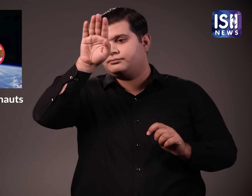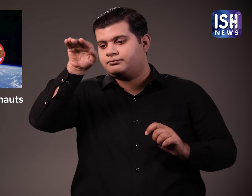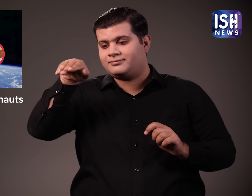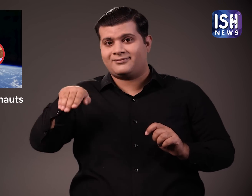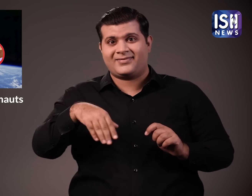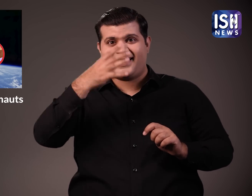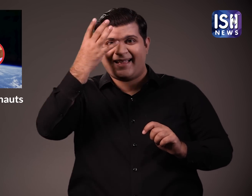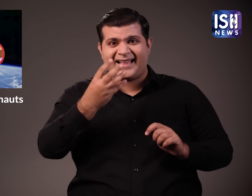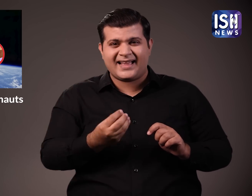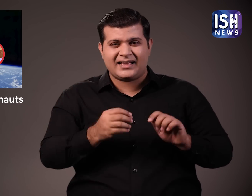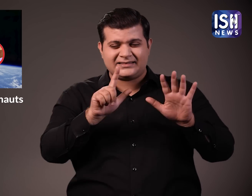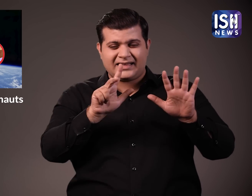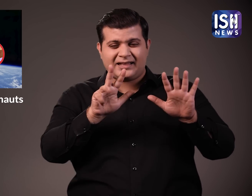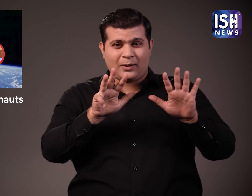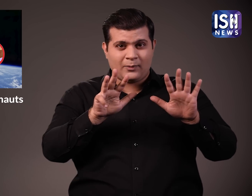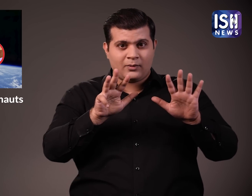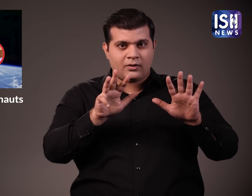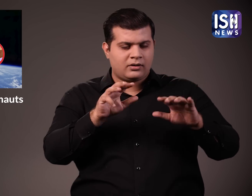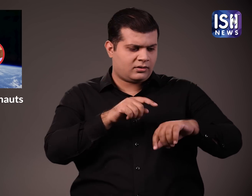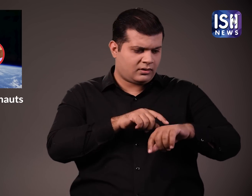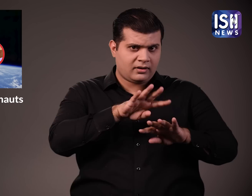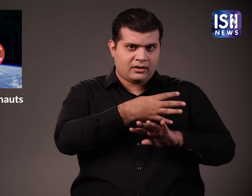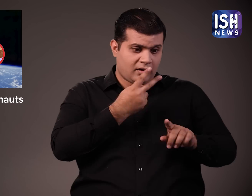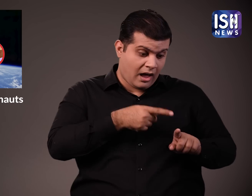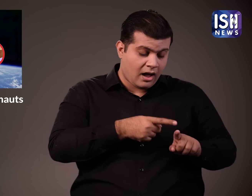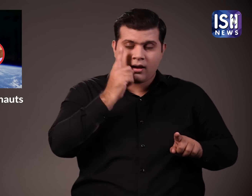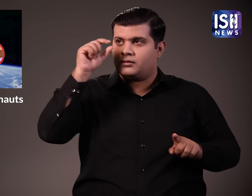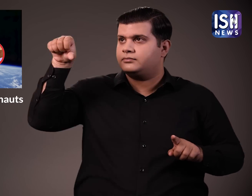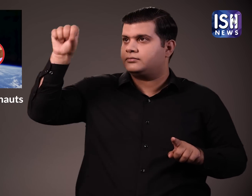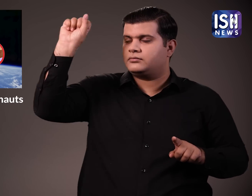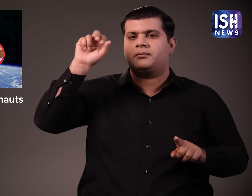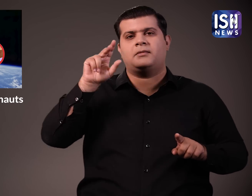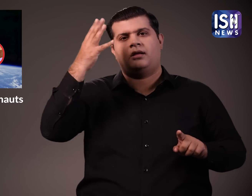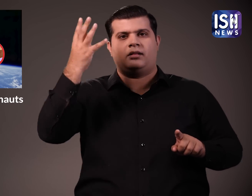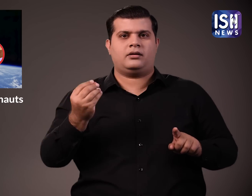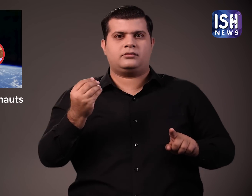By 7, 8, or 9pm, they turn off the lights, meaning its night time.